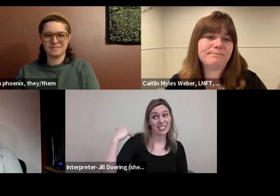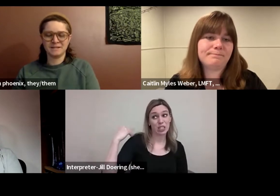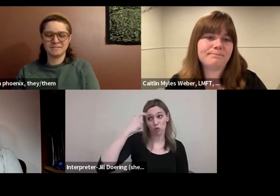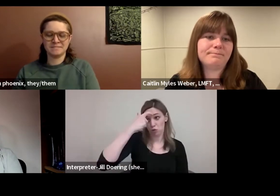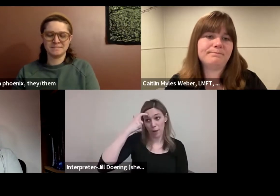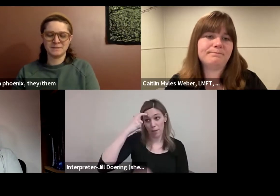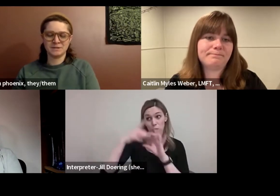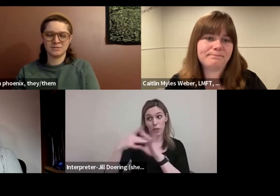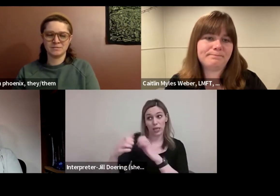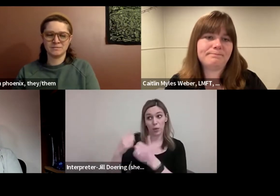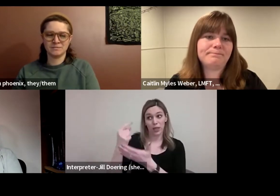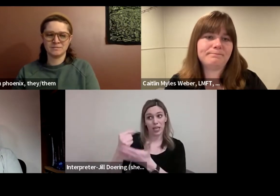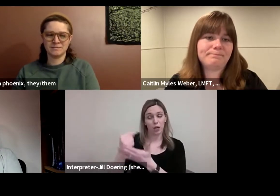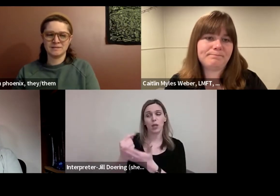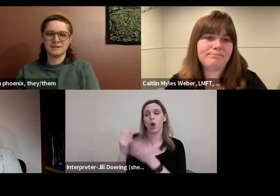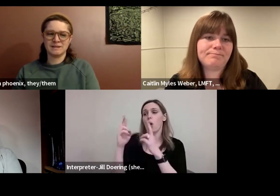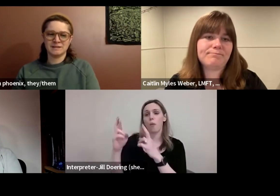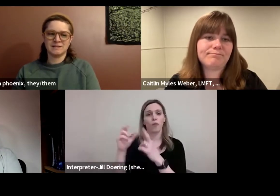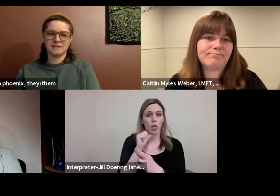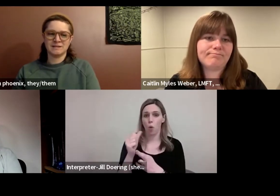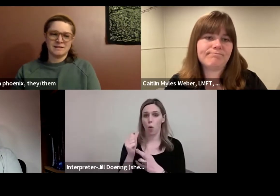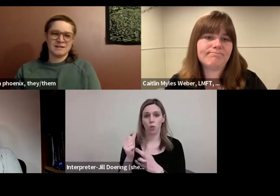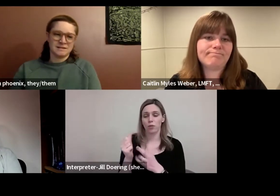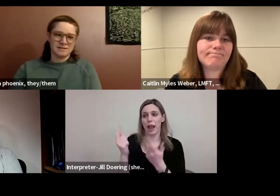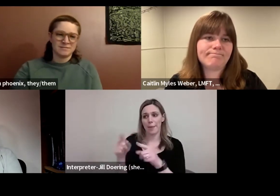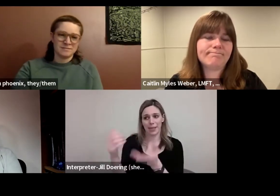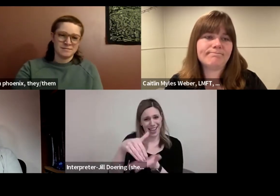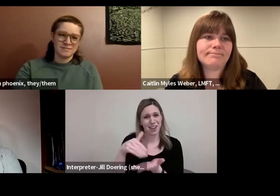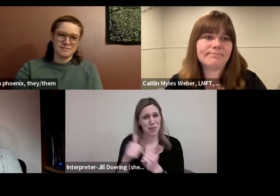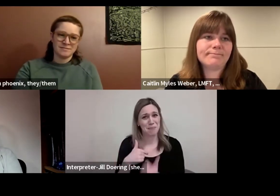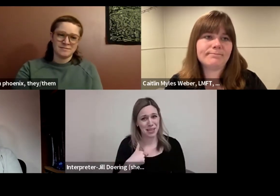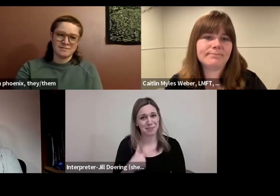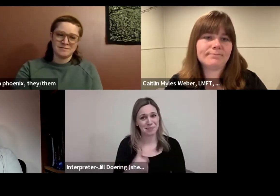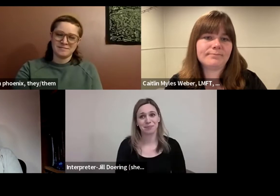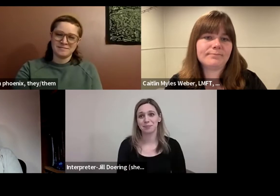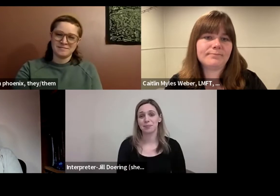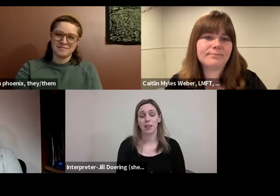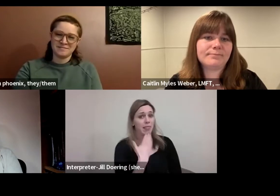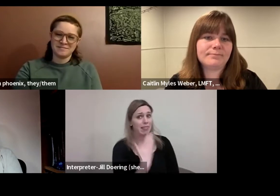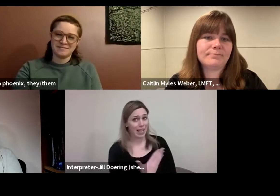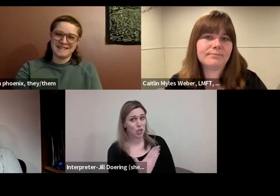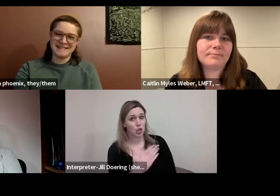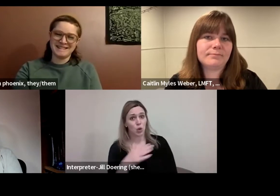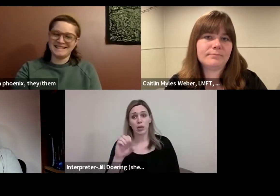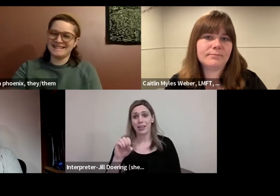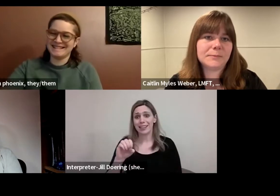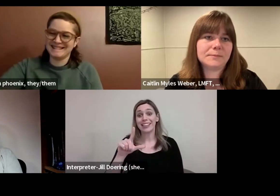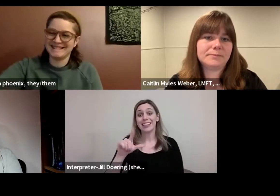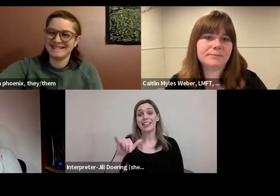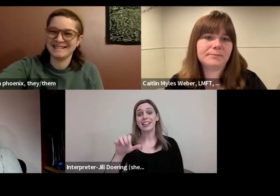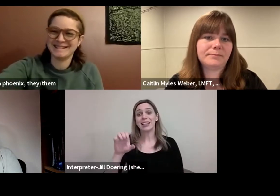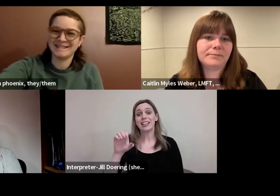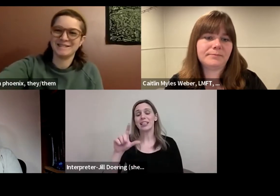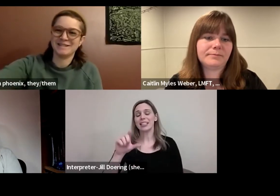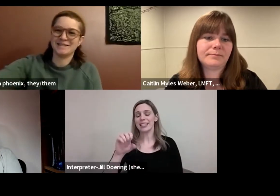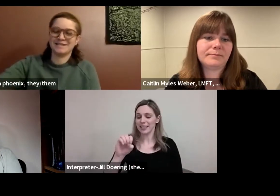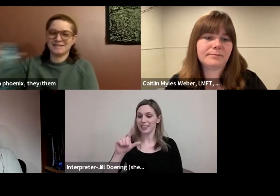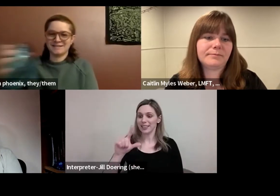Yeah, so. Thank you. I'm gonna ask Ellice, if you're here and wanna pipe in.